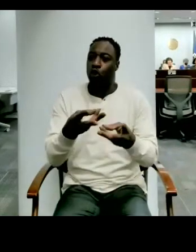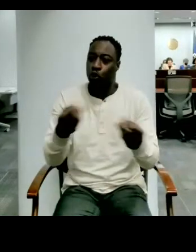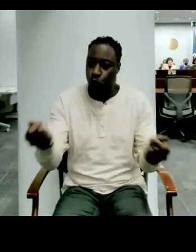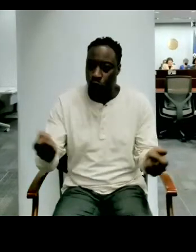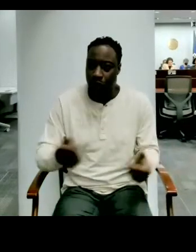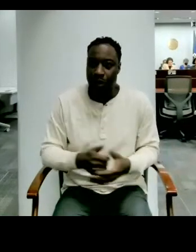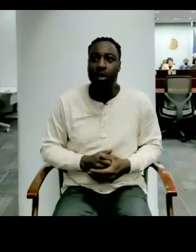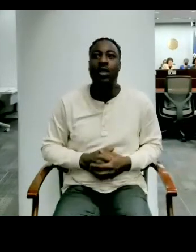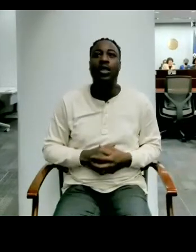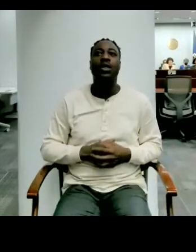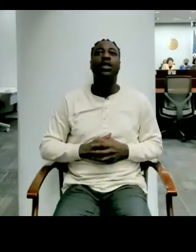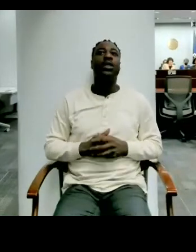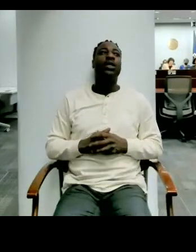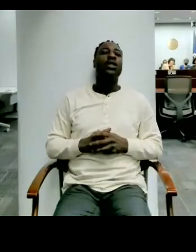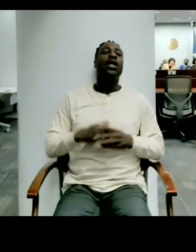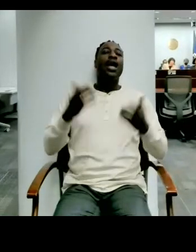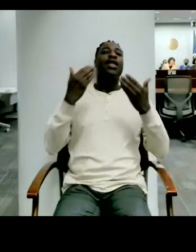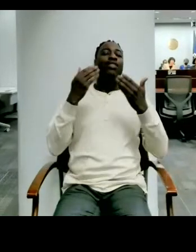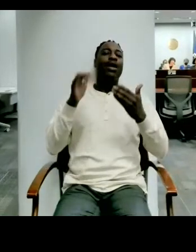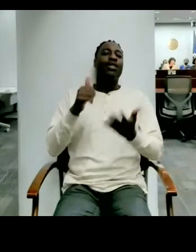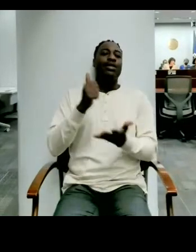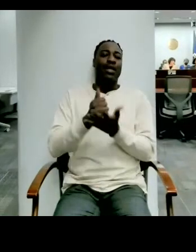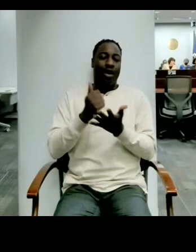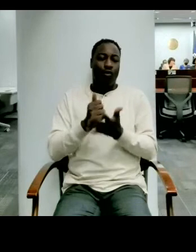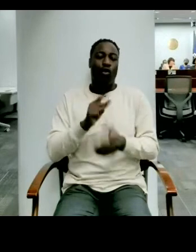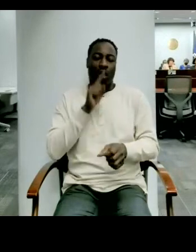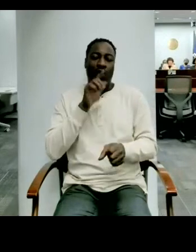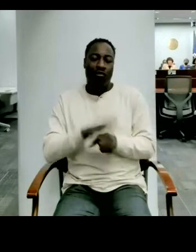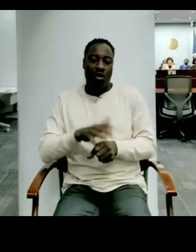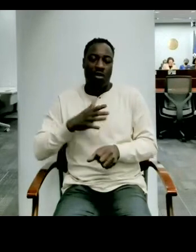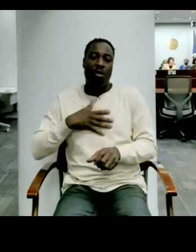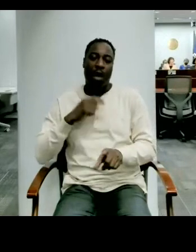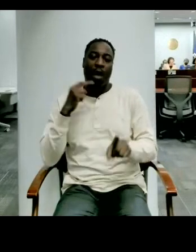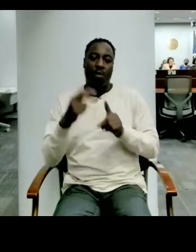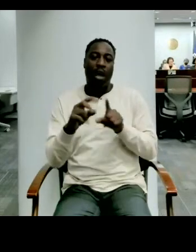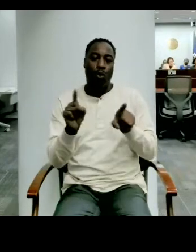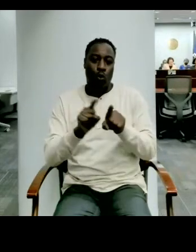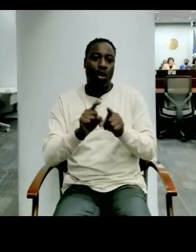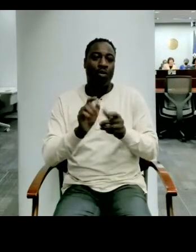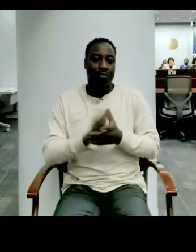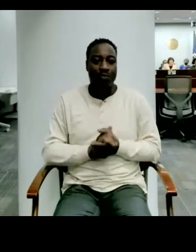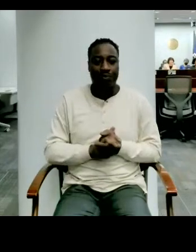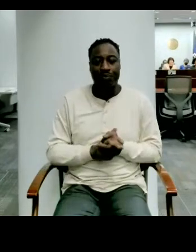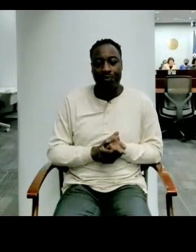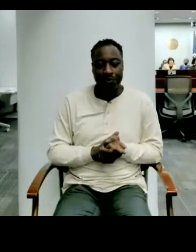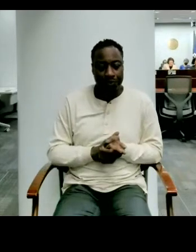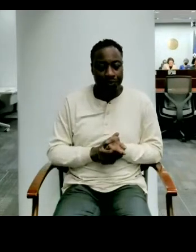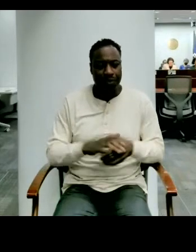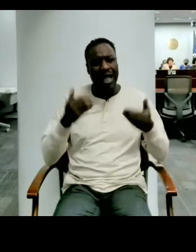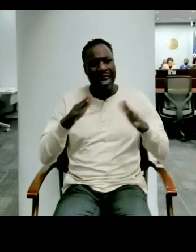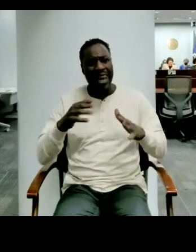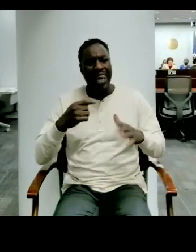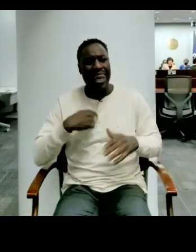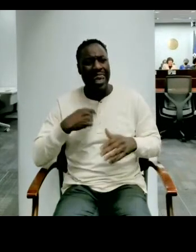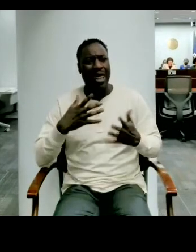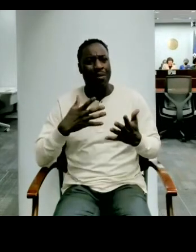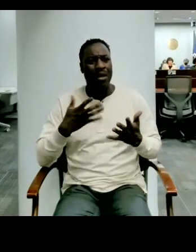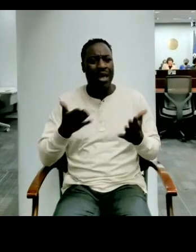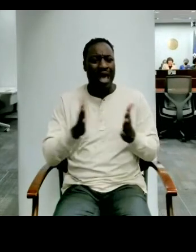Thanks, that's helpful, confirms my own Sry so particularly helpful. Let me turn to Ms. Biglow.